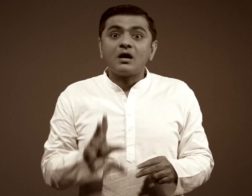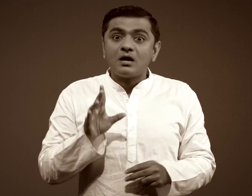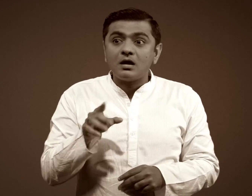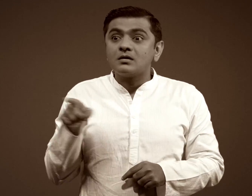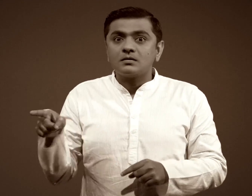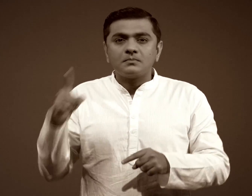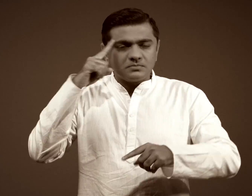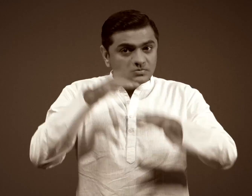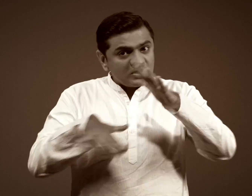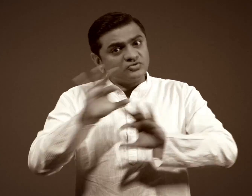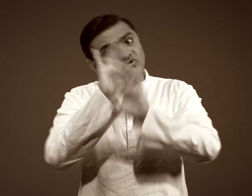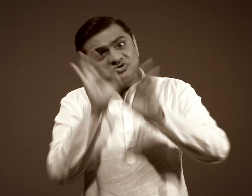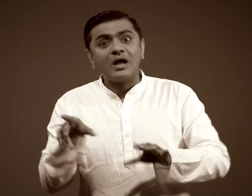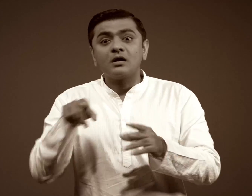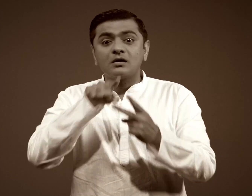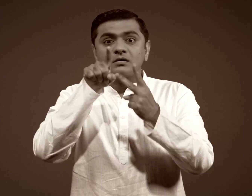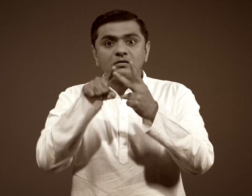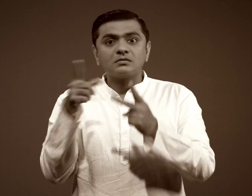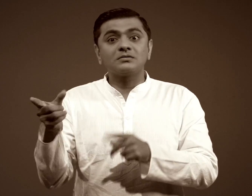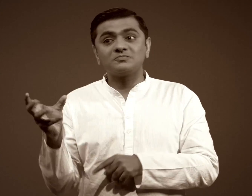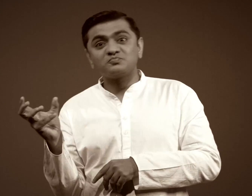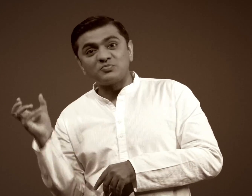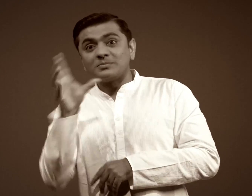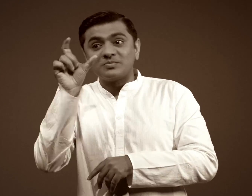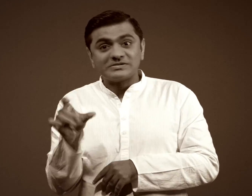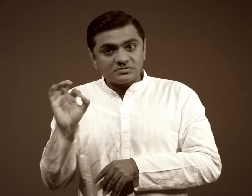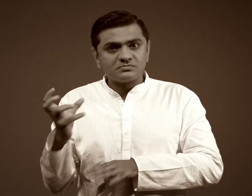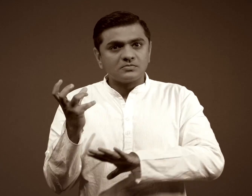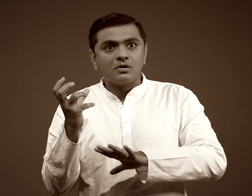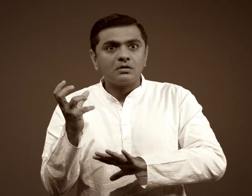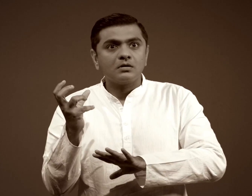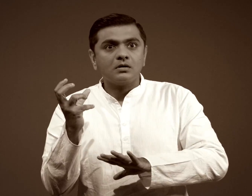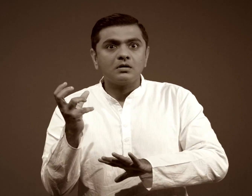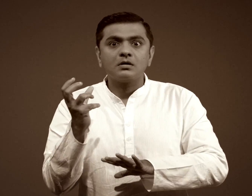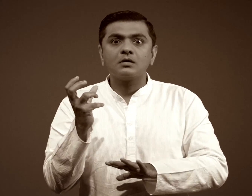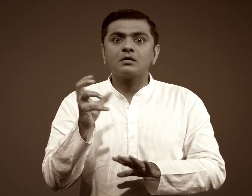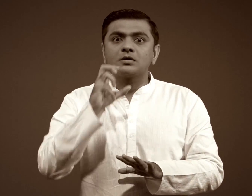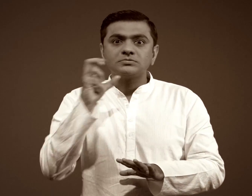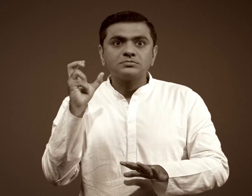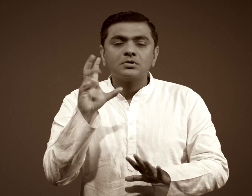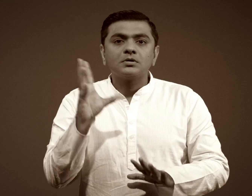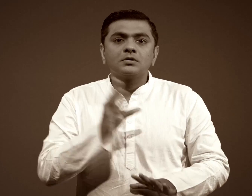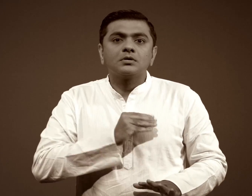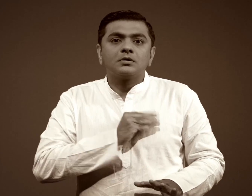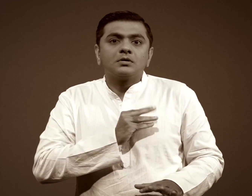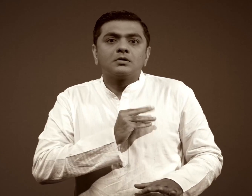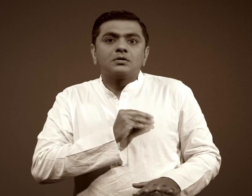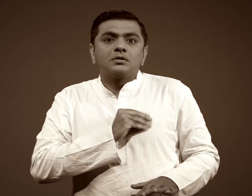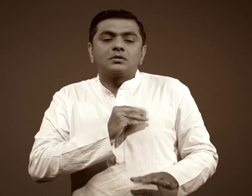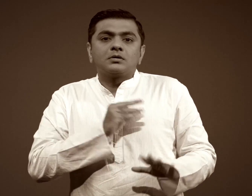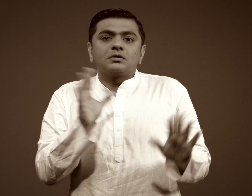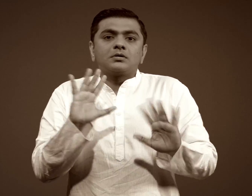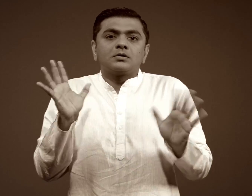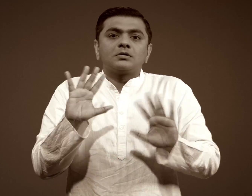According to the plan, another accomplice was going to throw a second grenade, but he lost his courage.